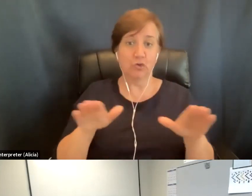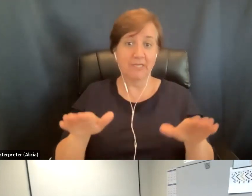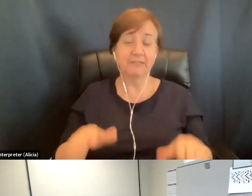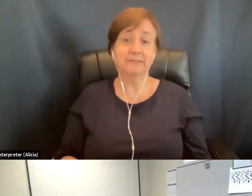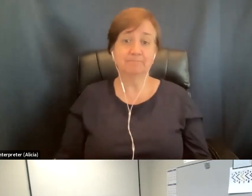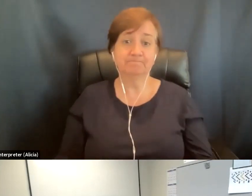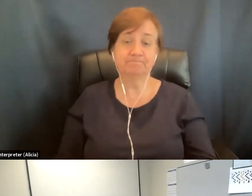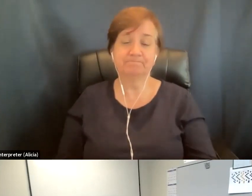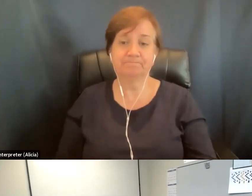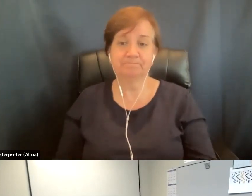Dr. Elsa Villarino: I think.